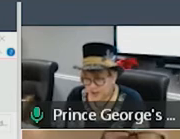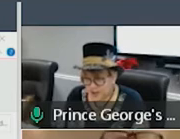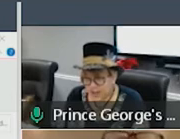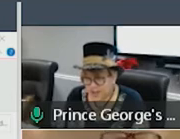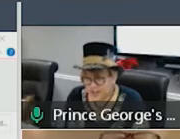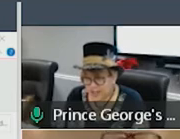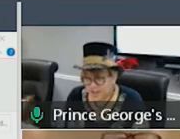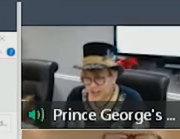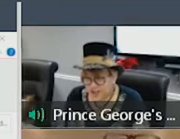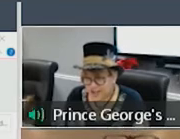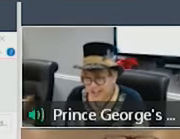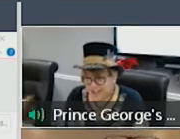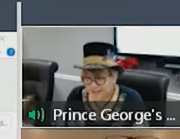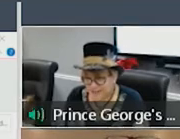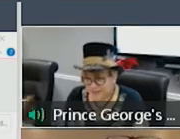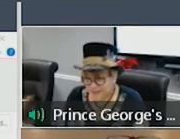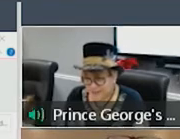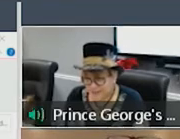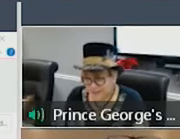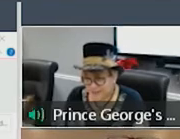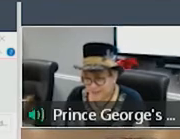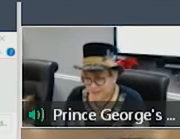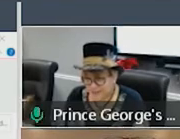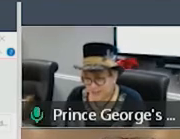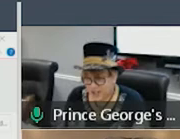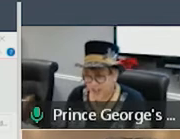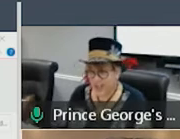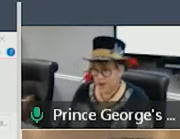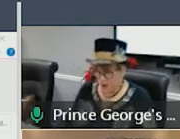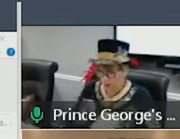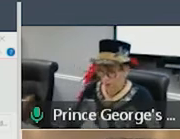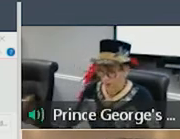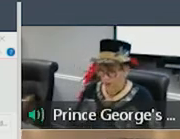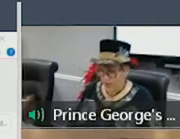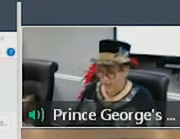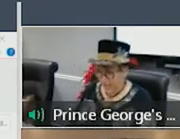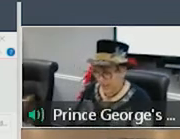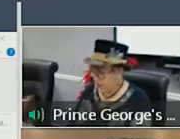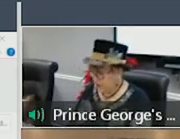Okay. And the same for Daniel Slagle. Yes Okay. Thank you.